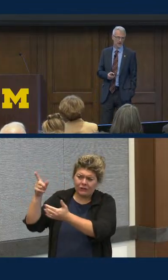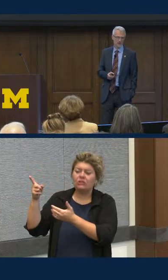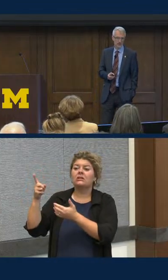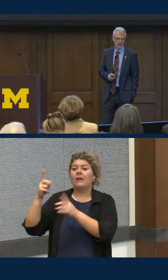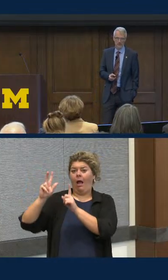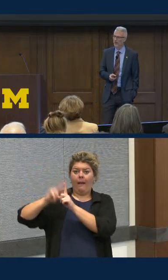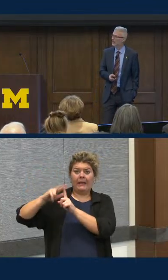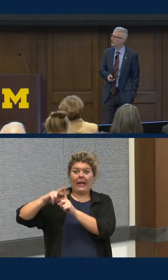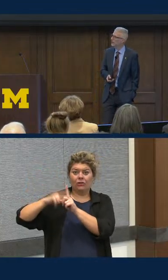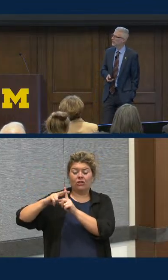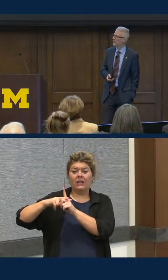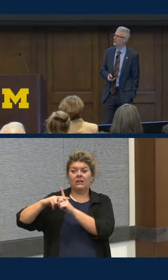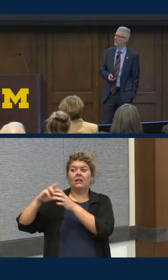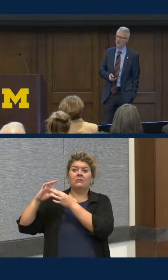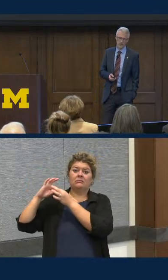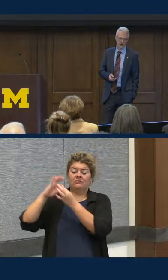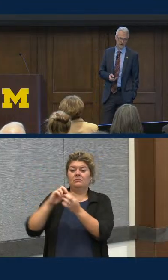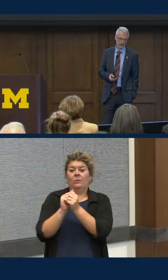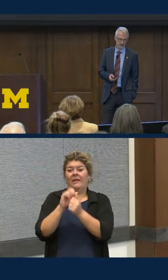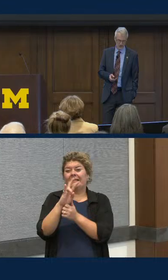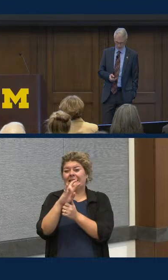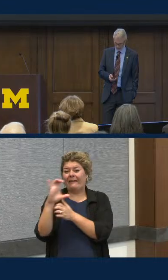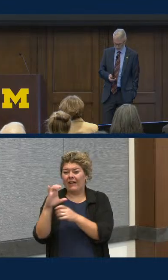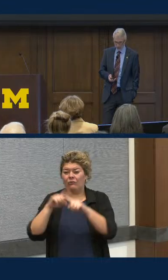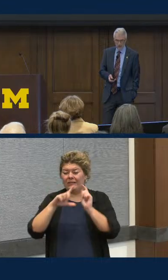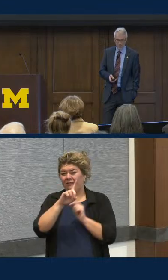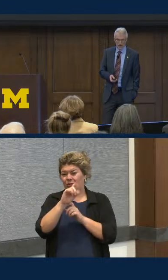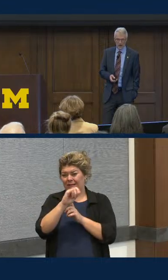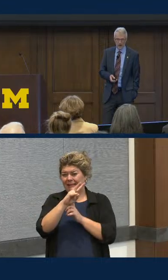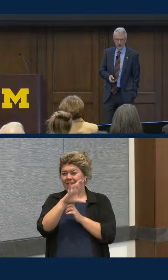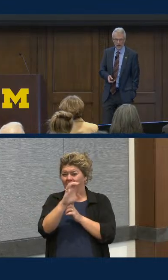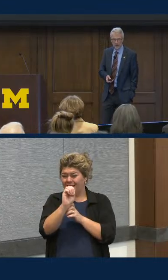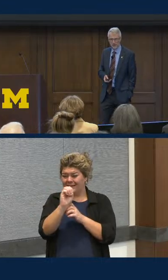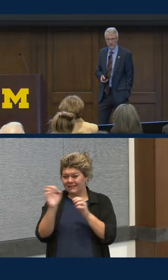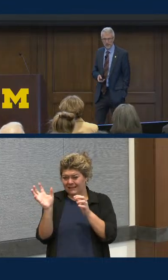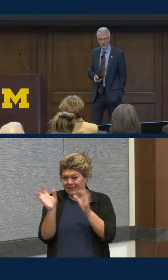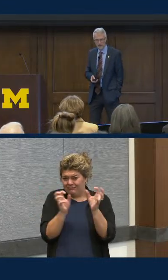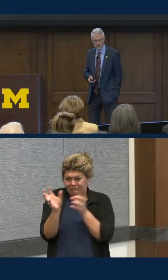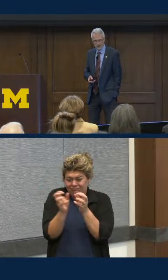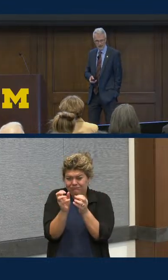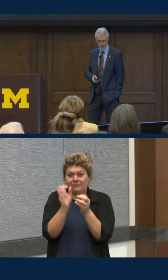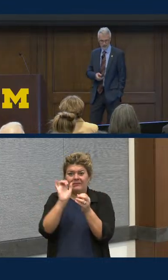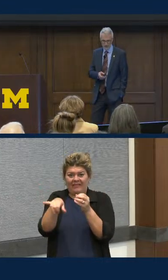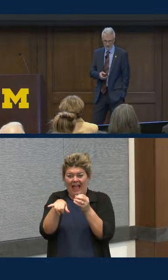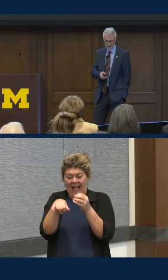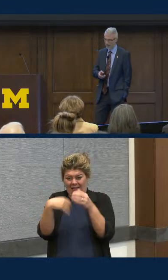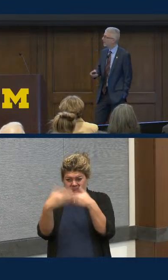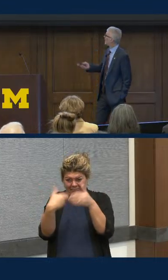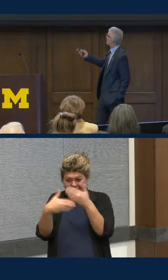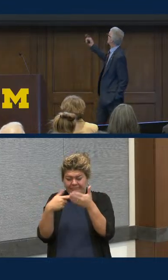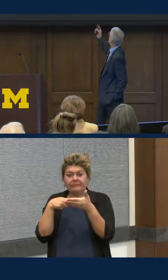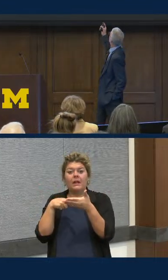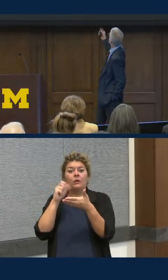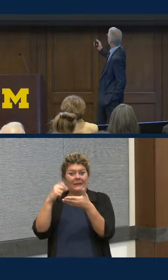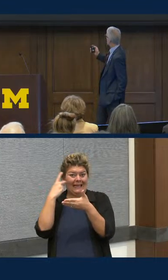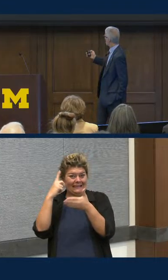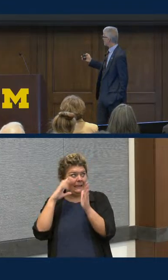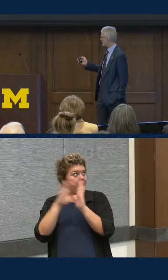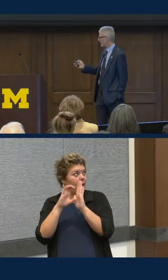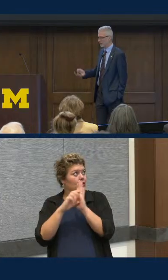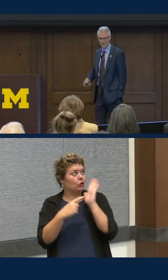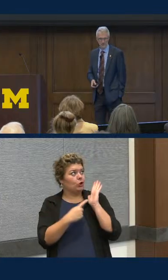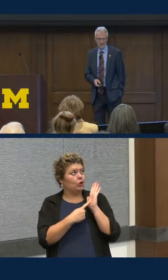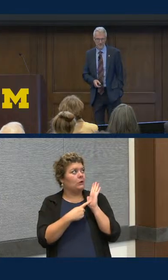corresponding over 700 devices.